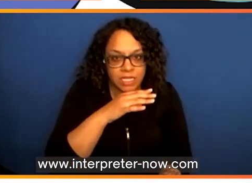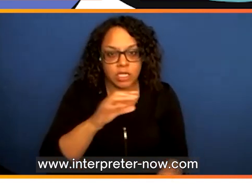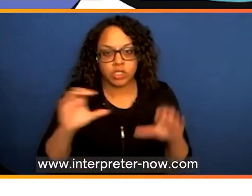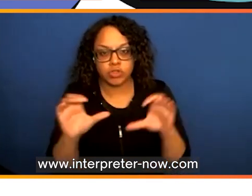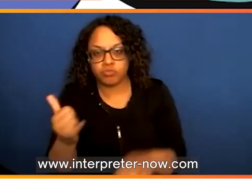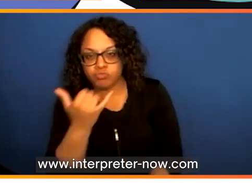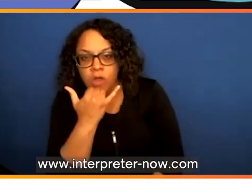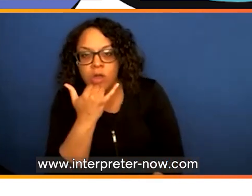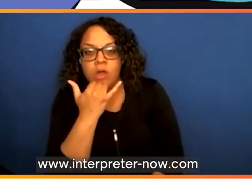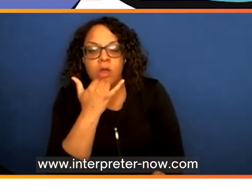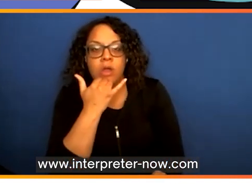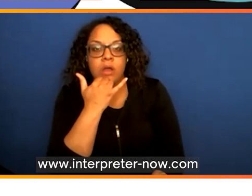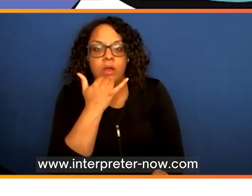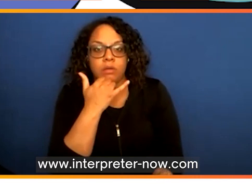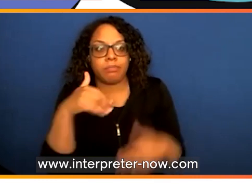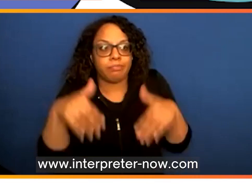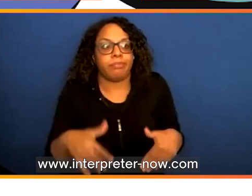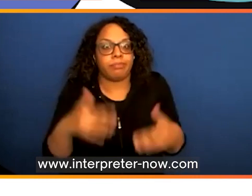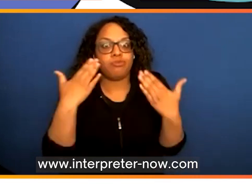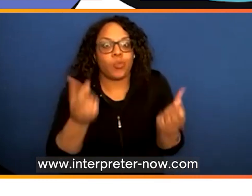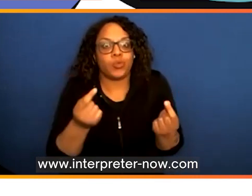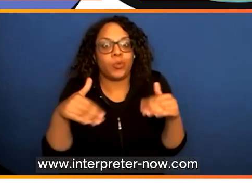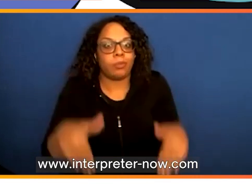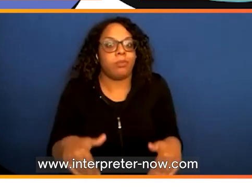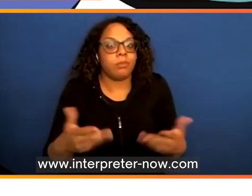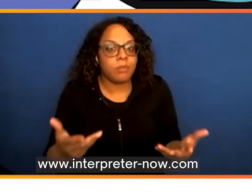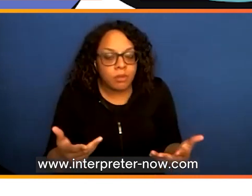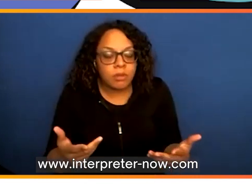risk around this. What are your challenges first, and then I would love to know, because